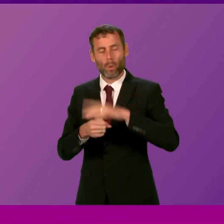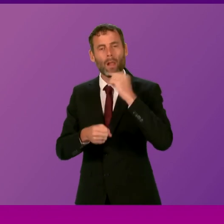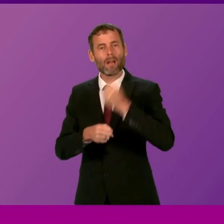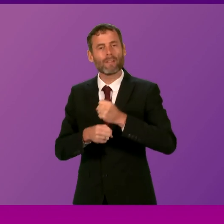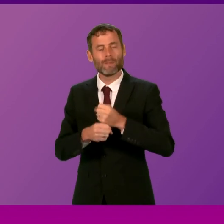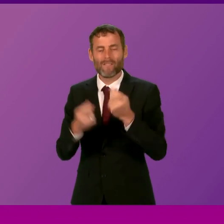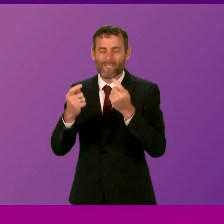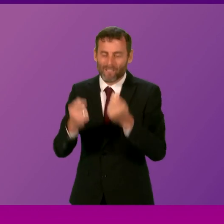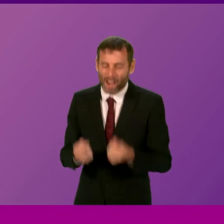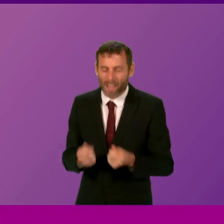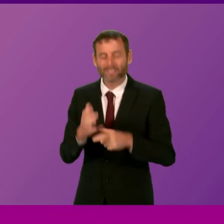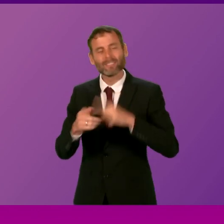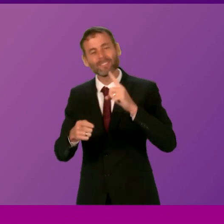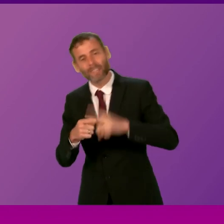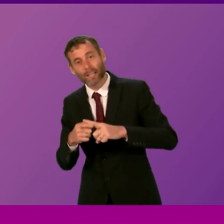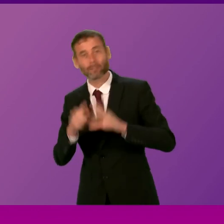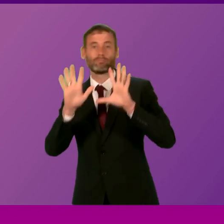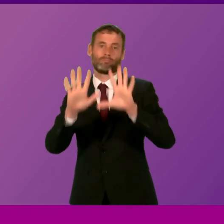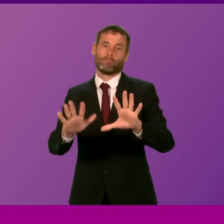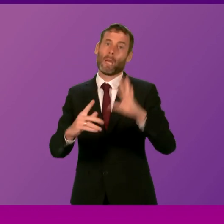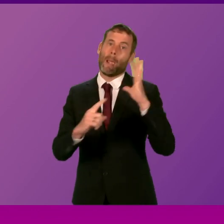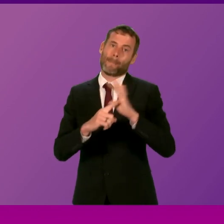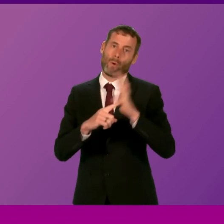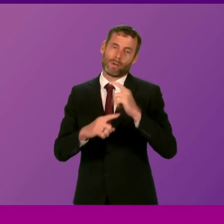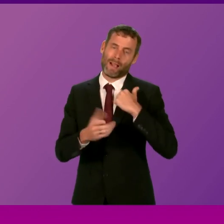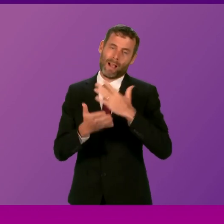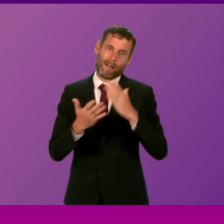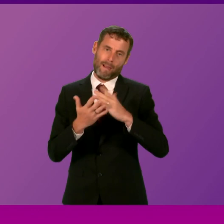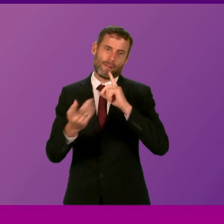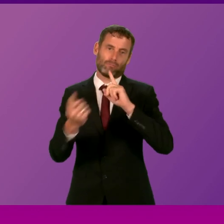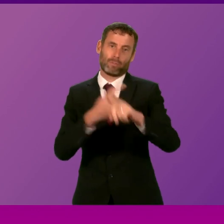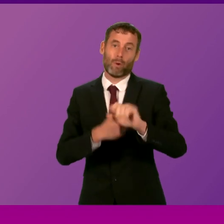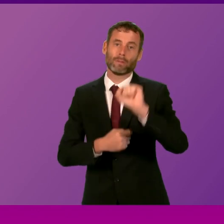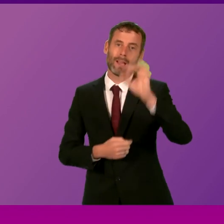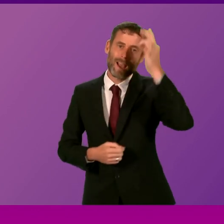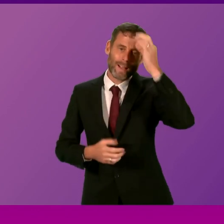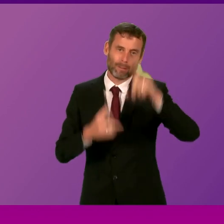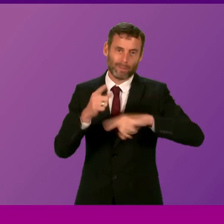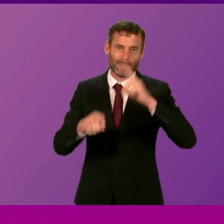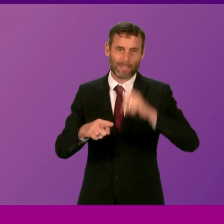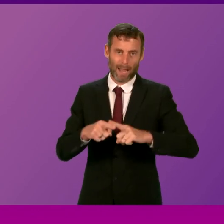so let me say this about the consultation on the council tax multiplier. The consultation is